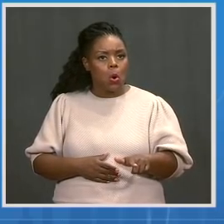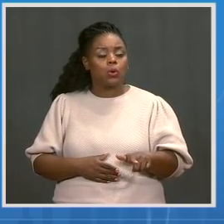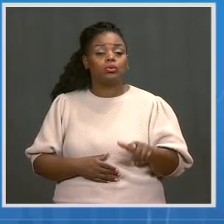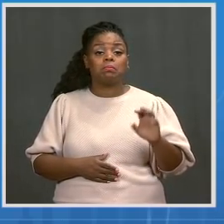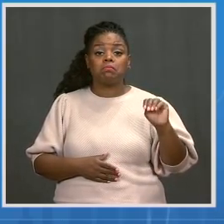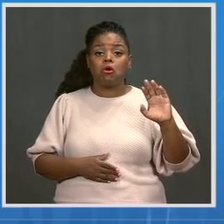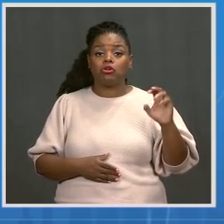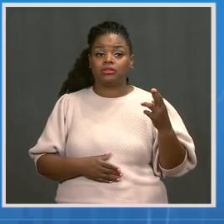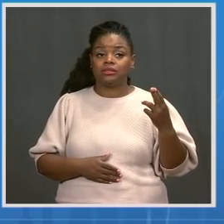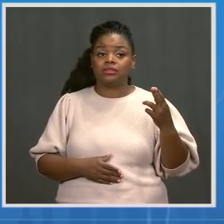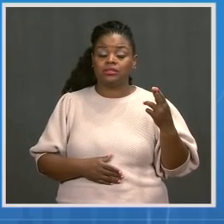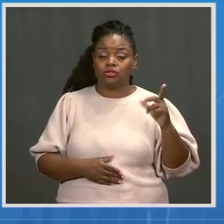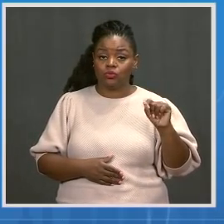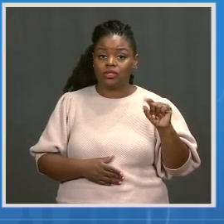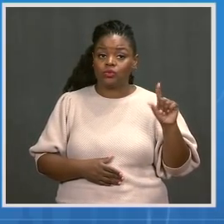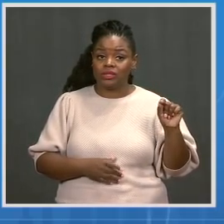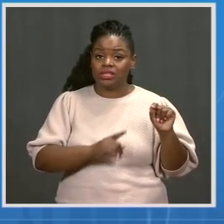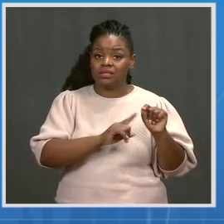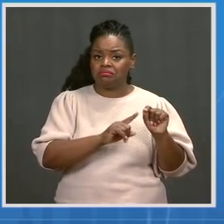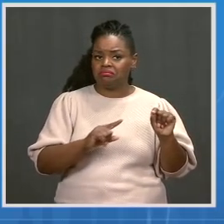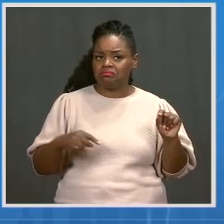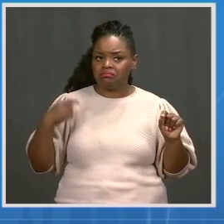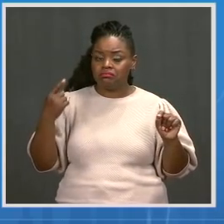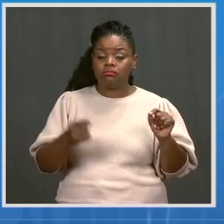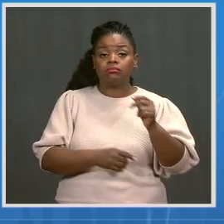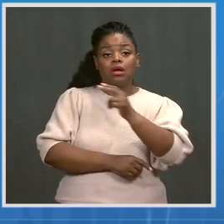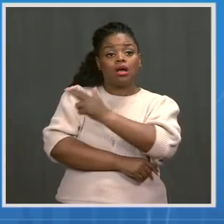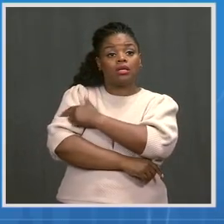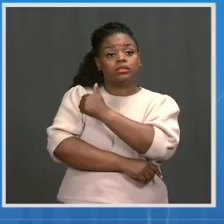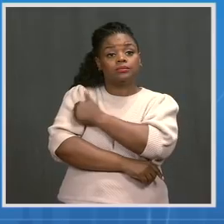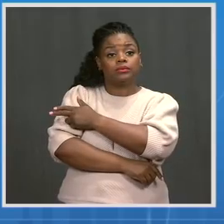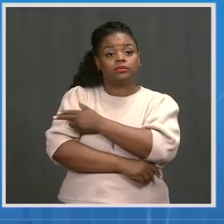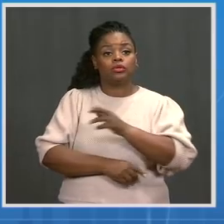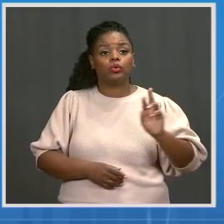The seven-day average of hospital admissions is about 1,790 per day,